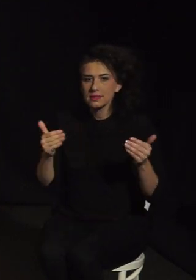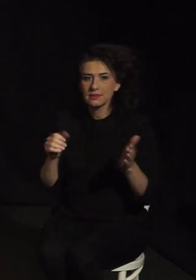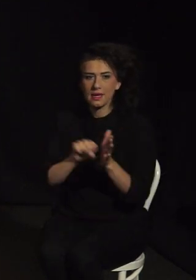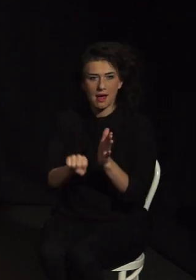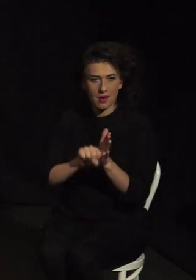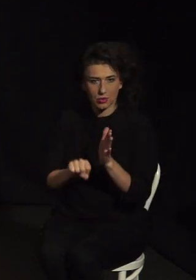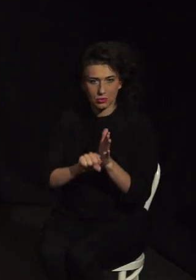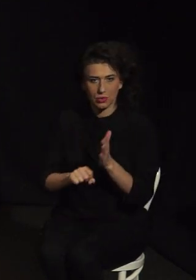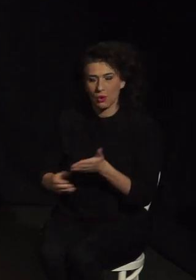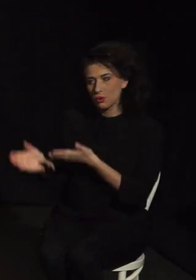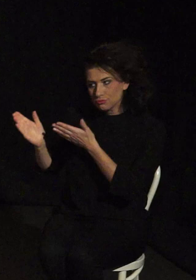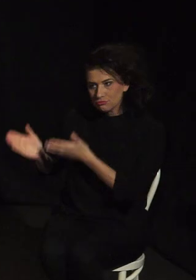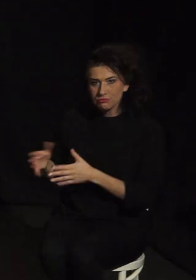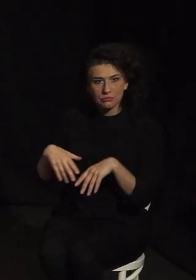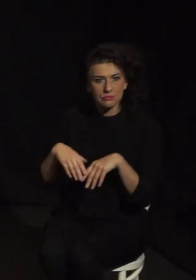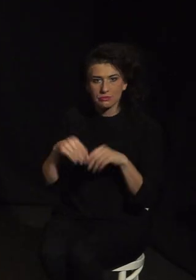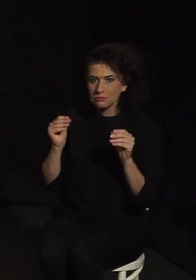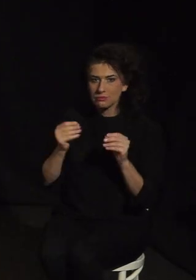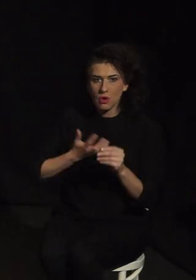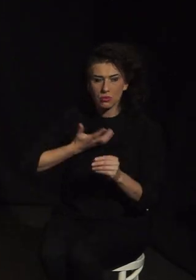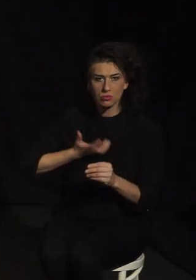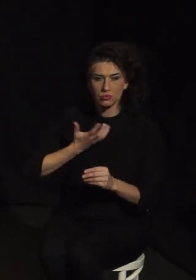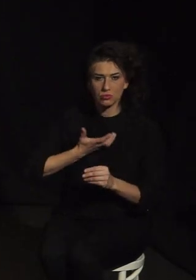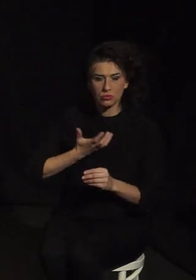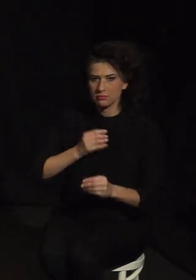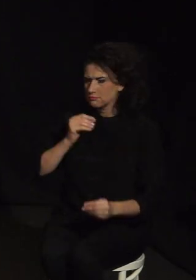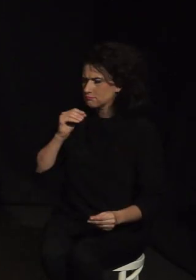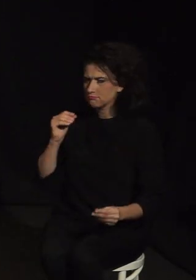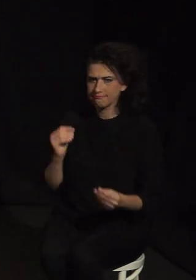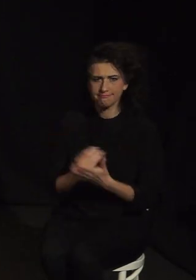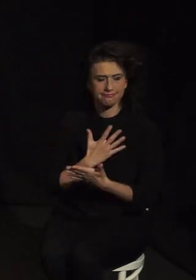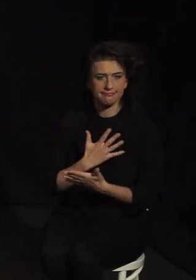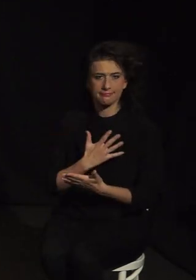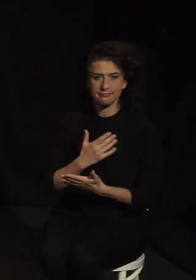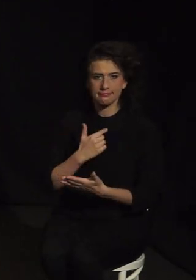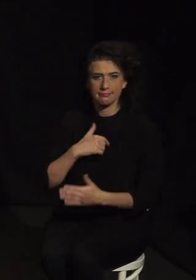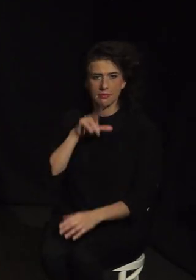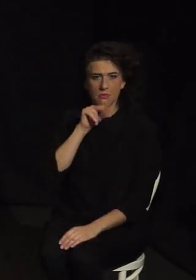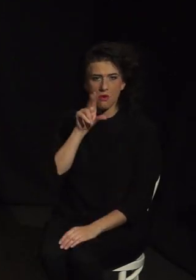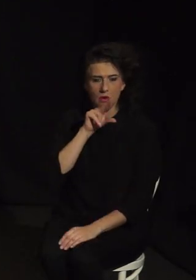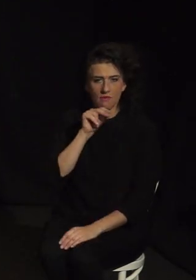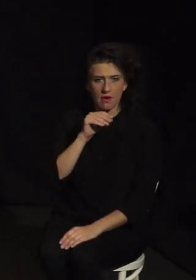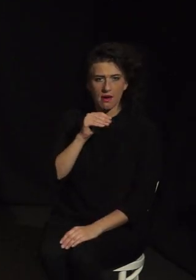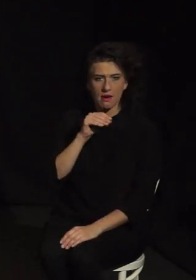I suddenly felt the urge to speak "in Mickiewicz."